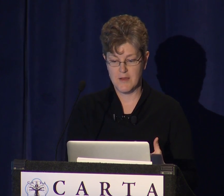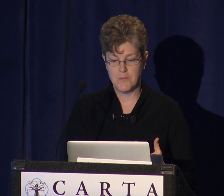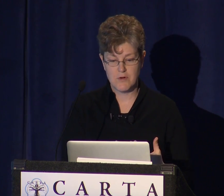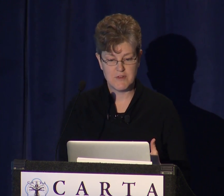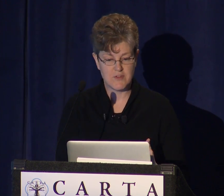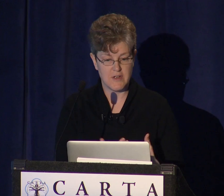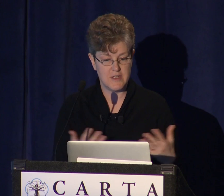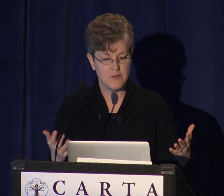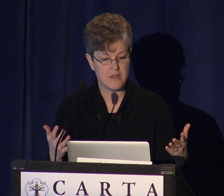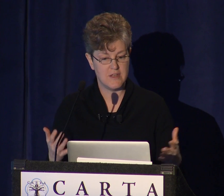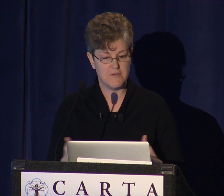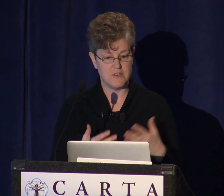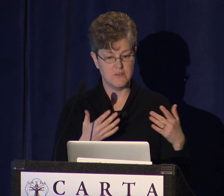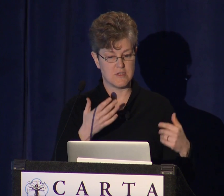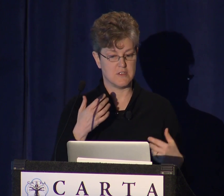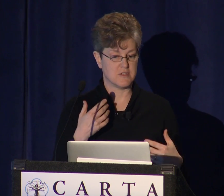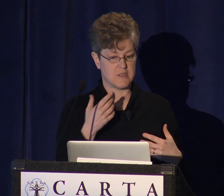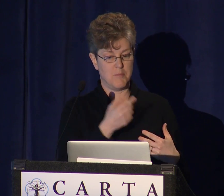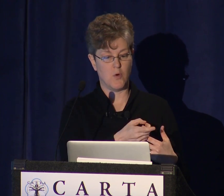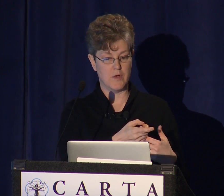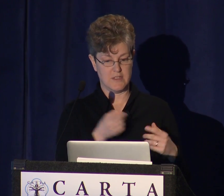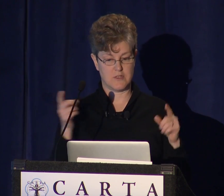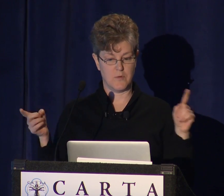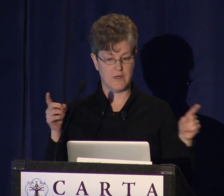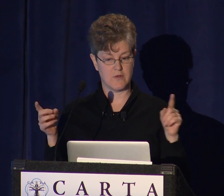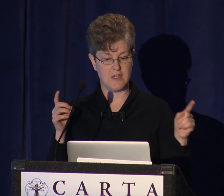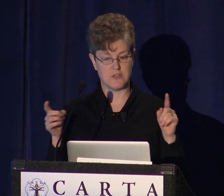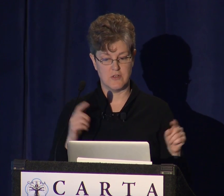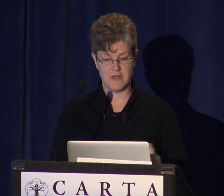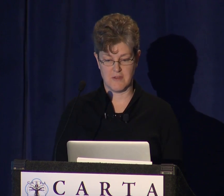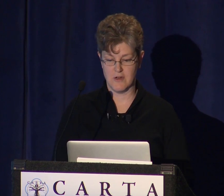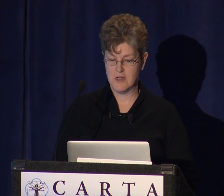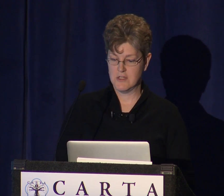and more recently, you can even use it just to point to one location or another